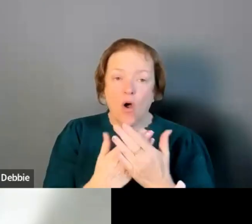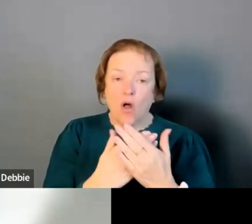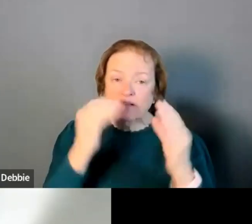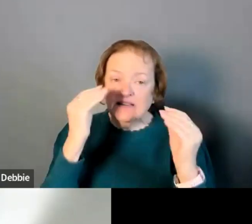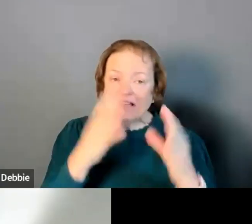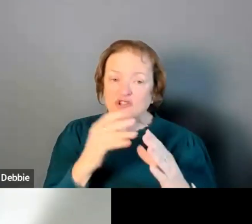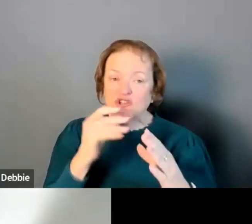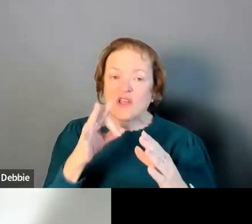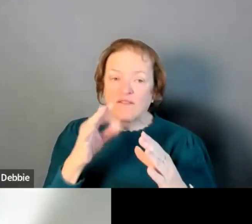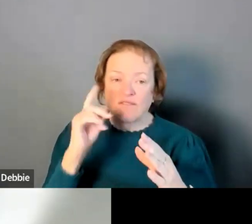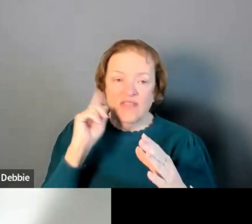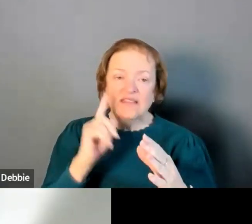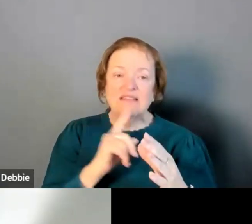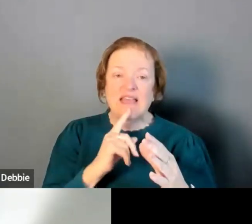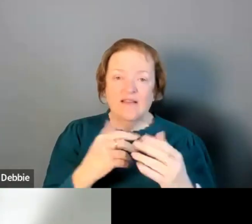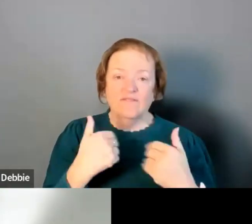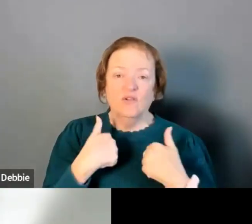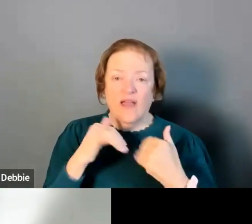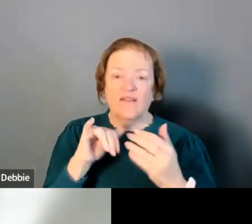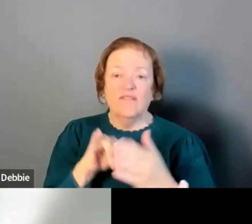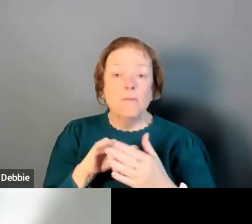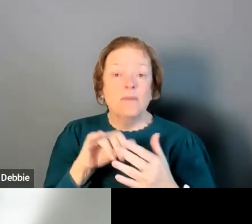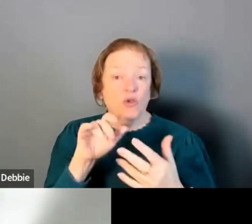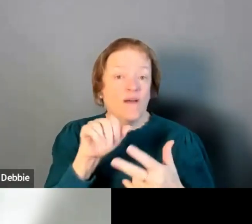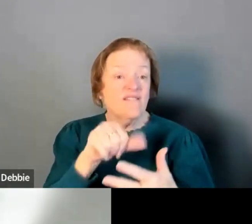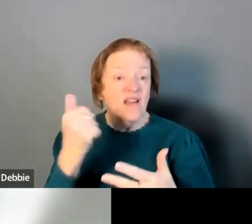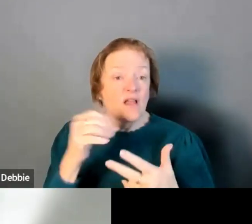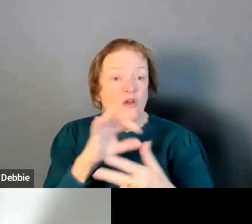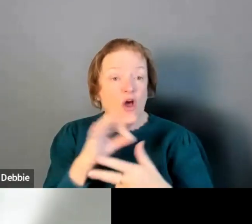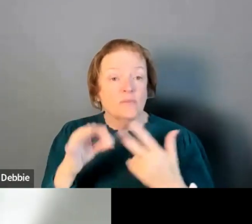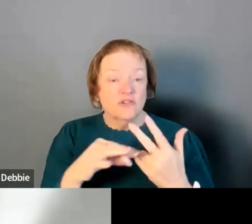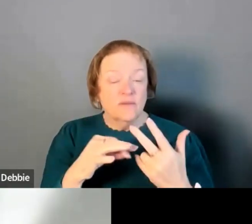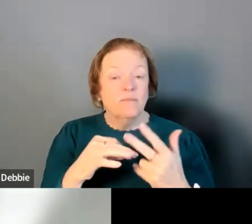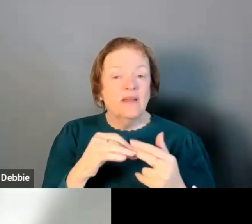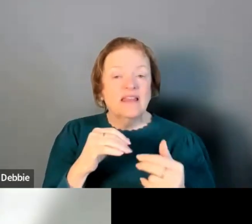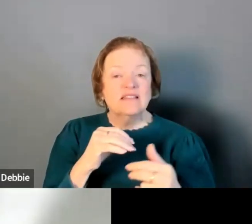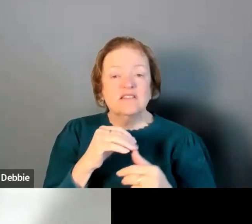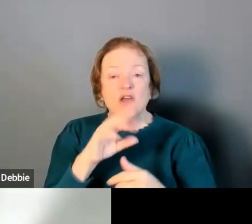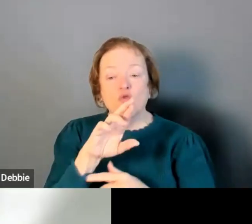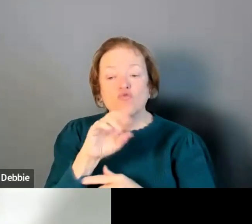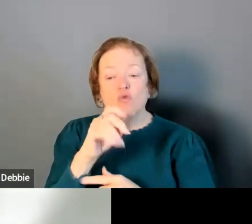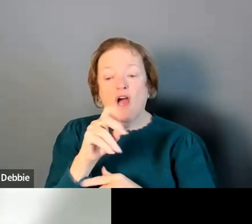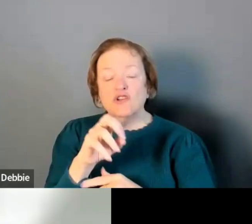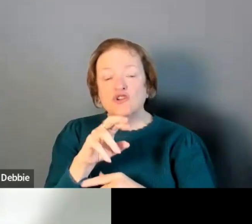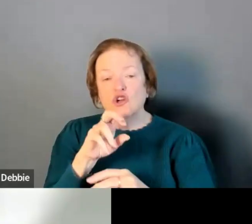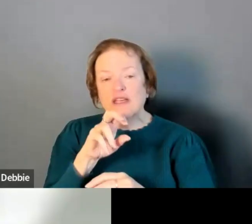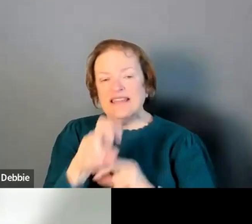But there's another option now. But this is called a Roger Installer, and it has the 3 little prongs,